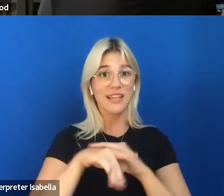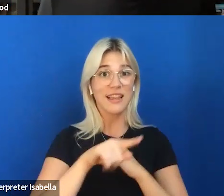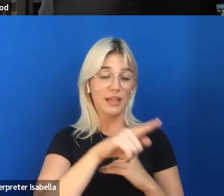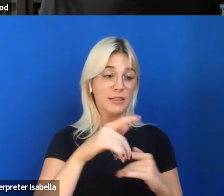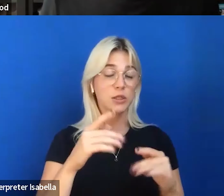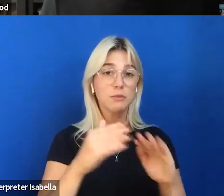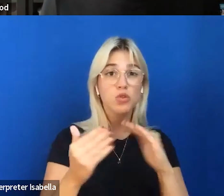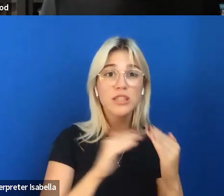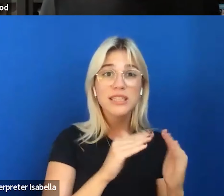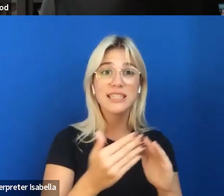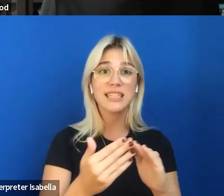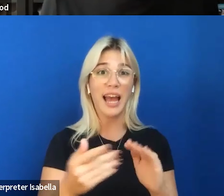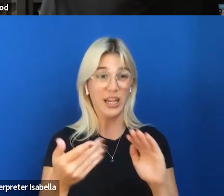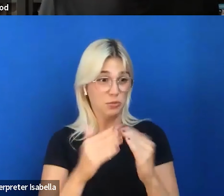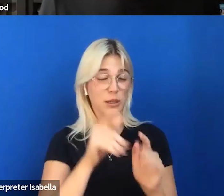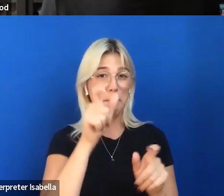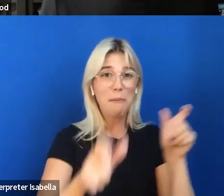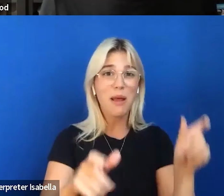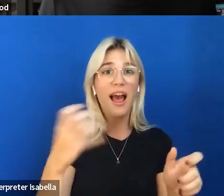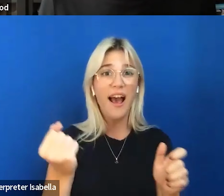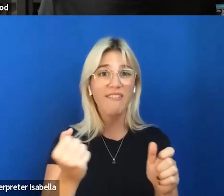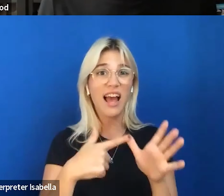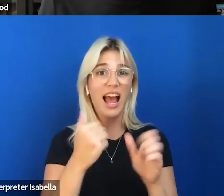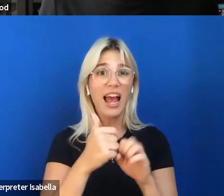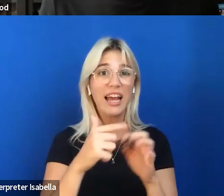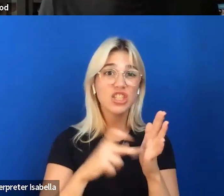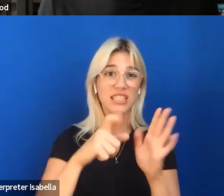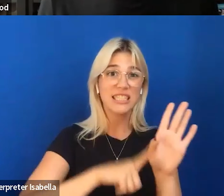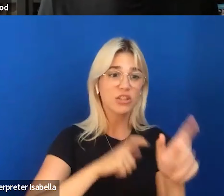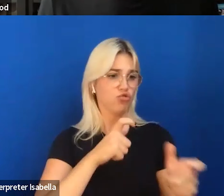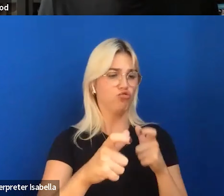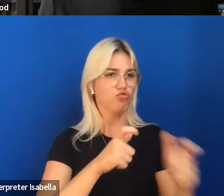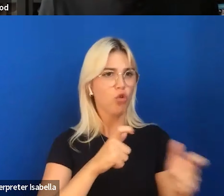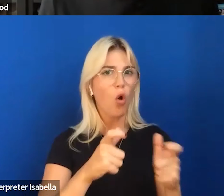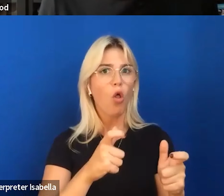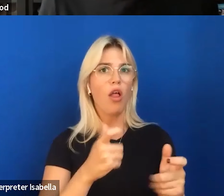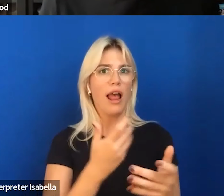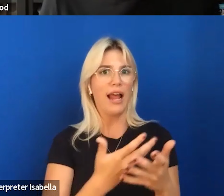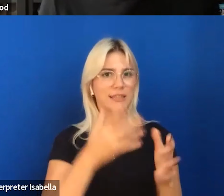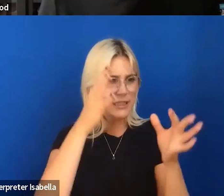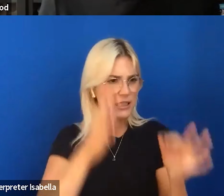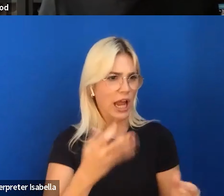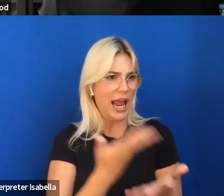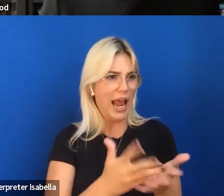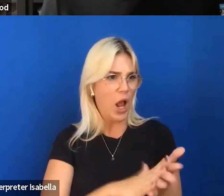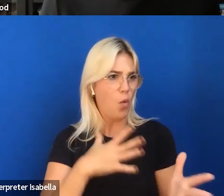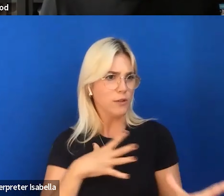have agency autonomy and the resources to determine how they participate in the cultural life of community.